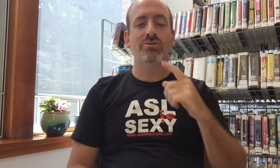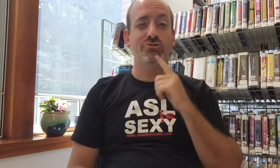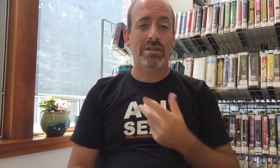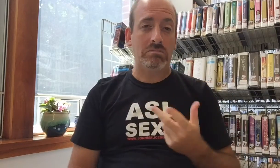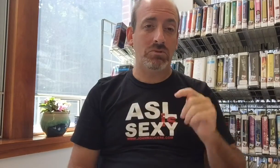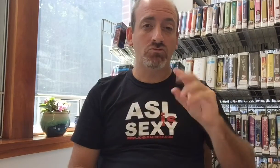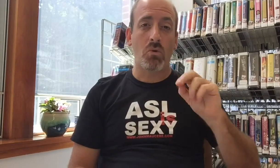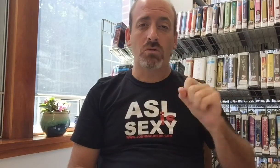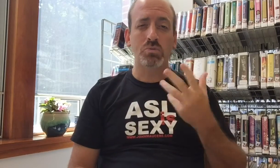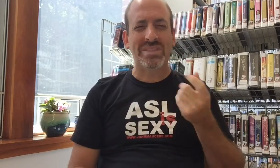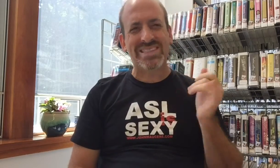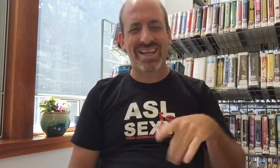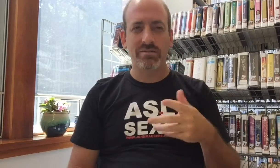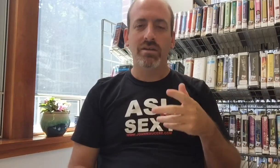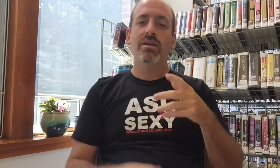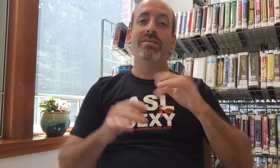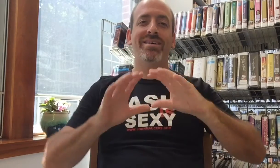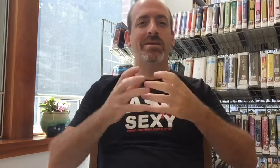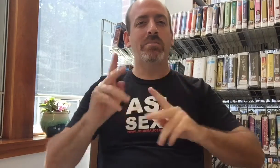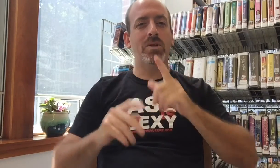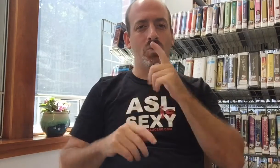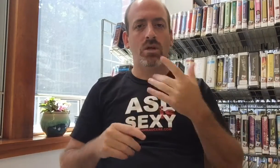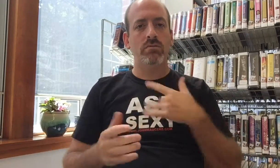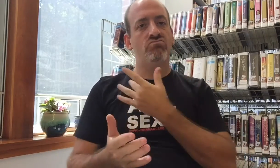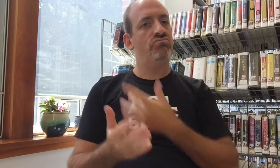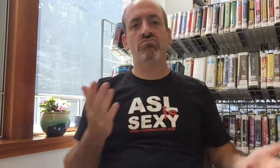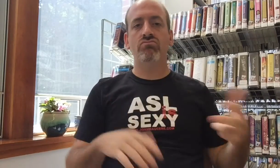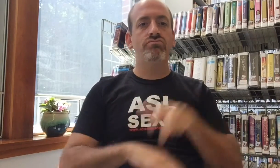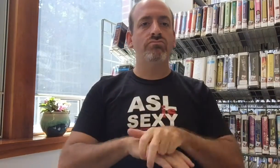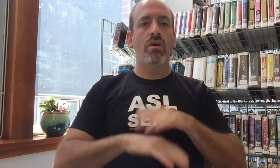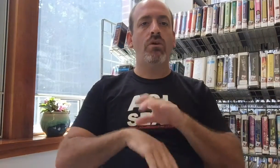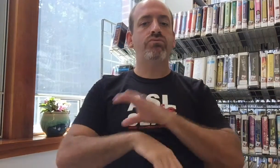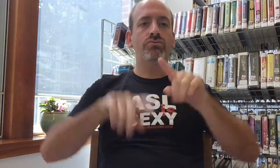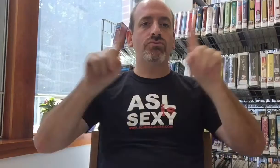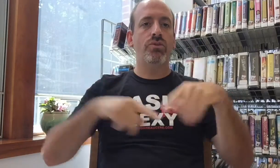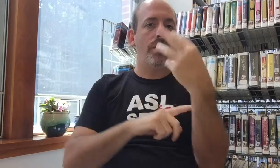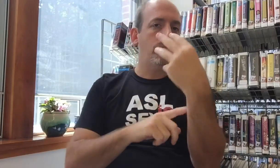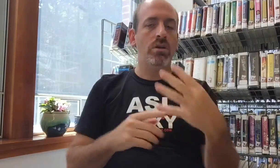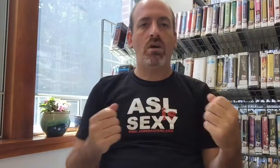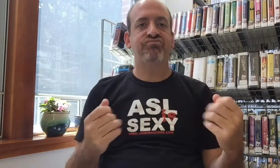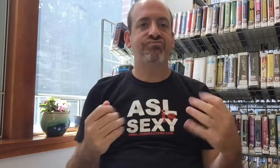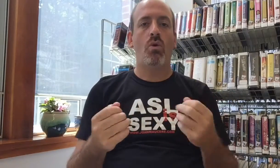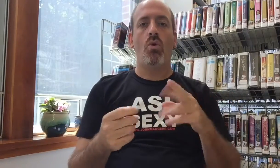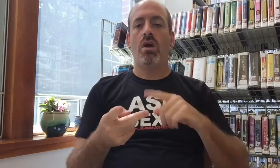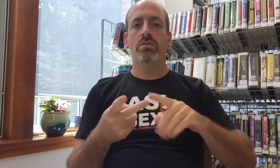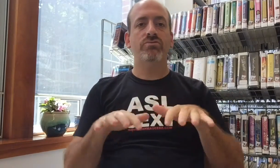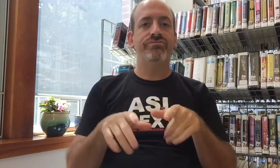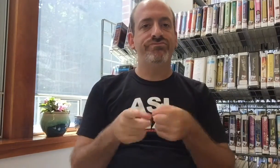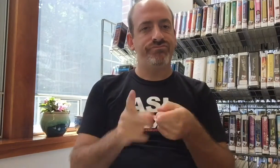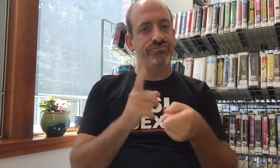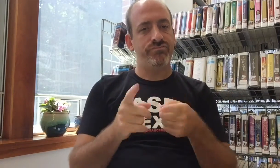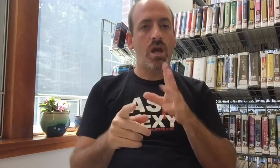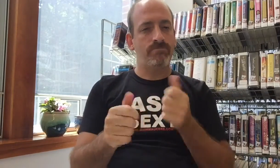It's really about these people who sit behind their computer screens and interact with other people through internet from keyboard or webcam with lack of remorse and continues to slander anybody